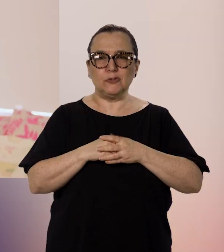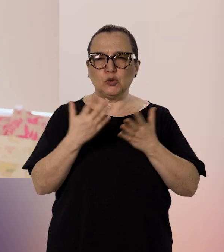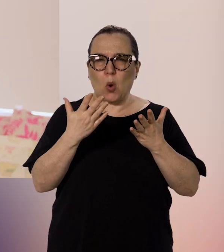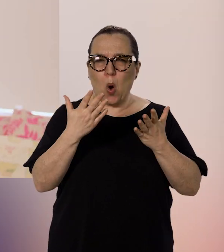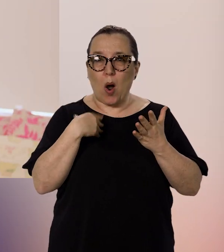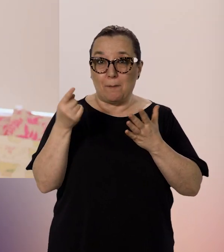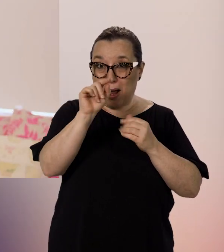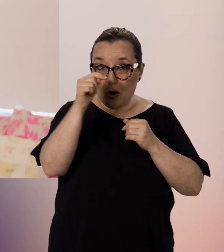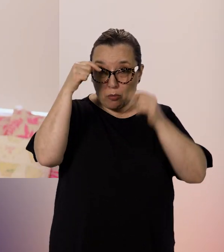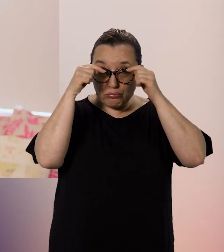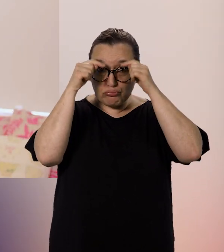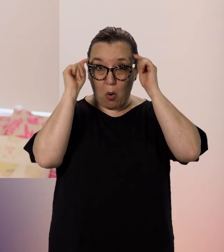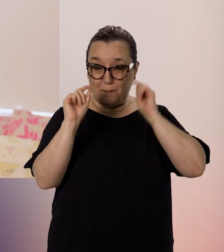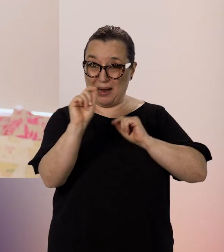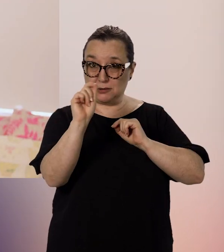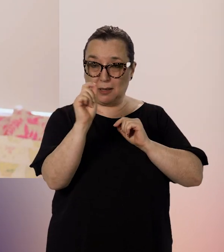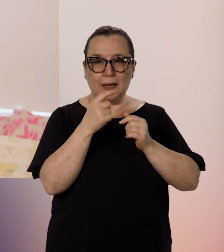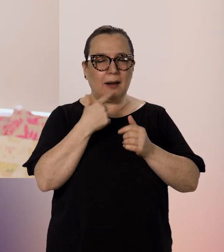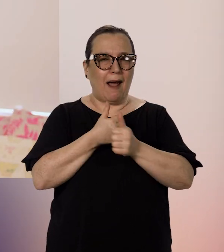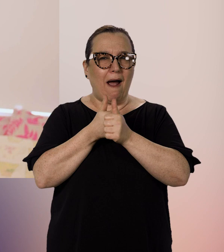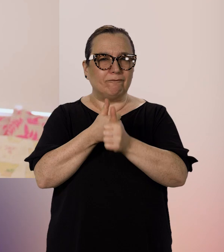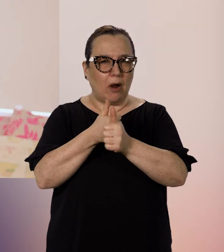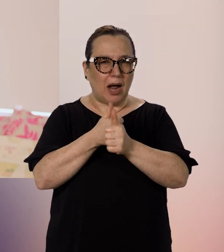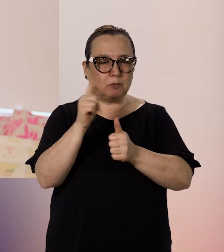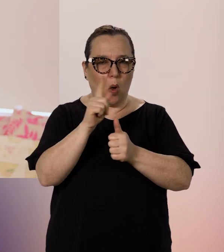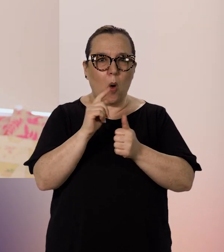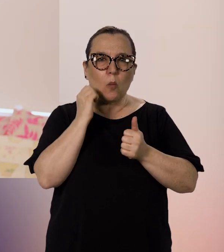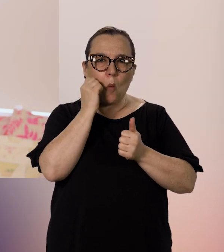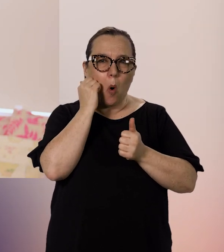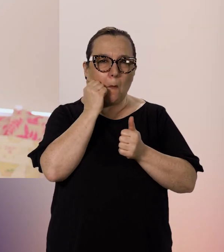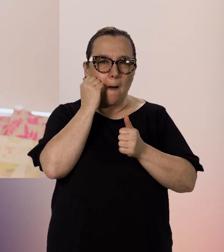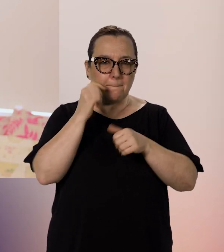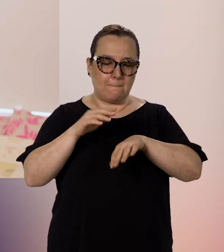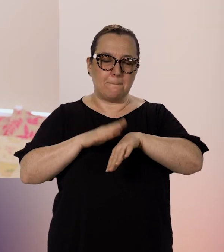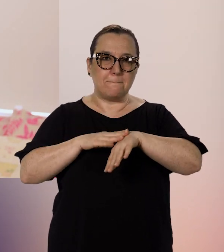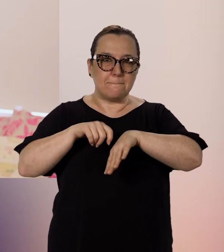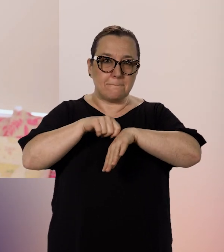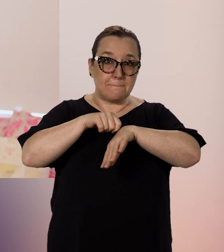So we're going to go back to the brow pencil. A great tip is to warm it up slightly